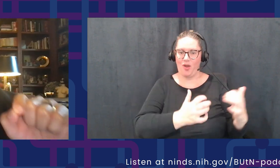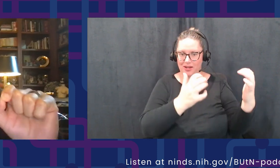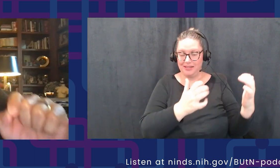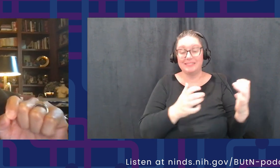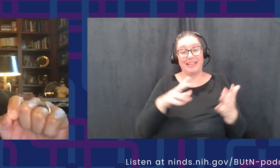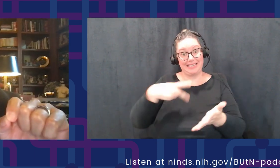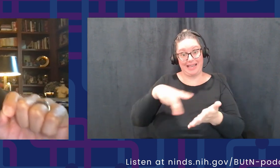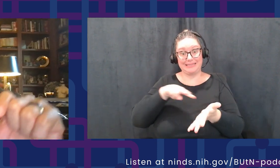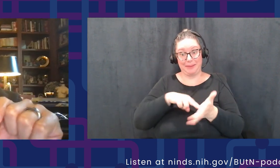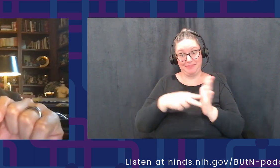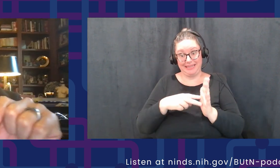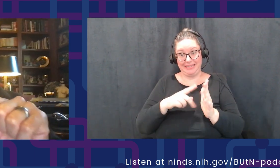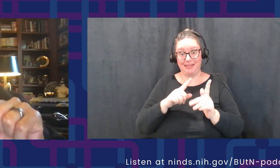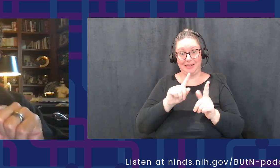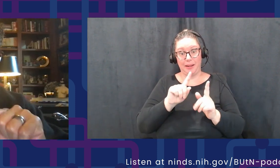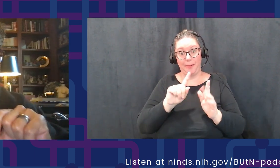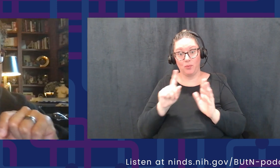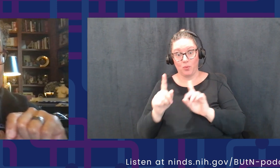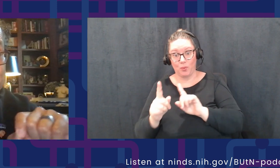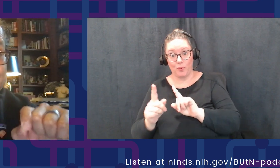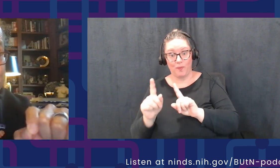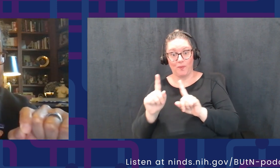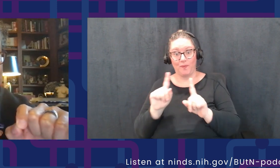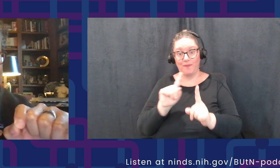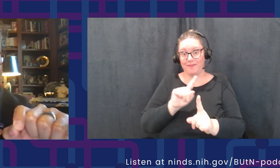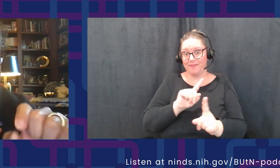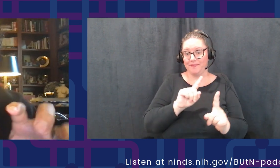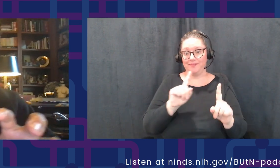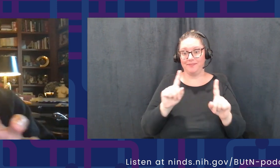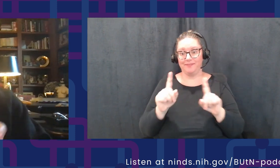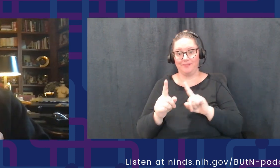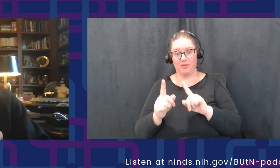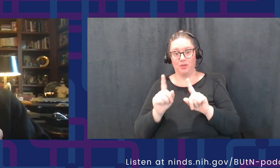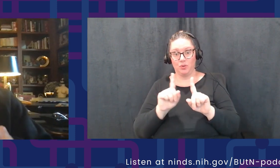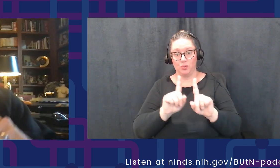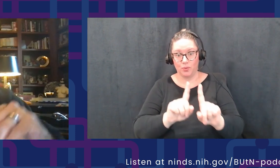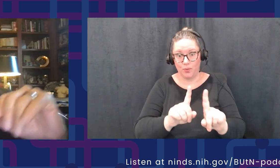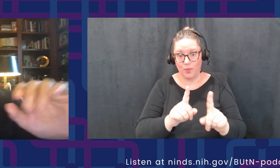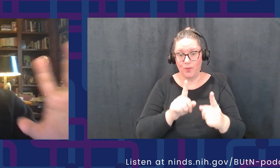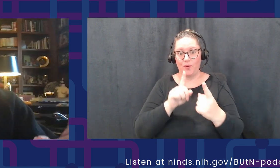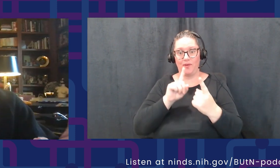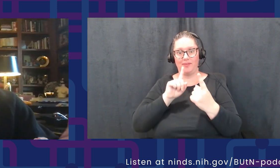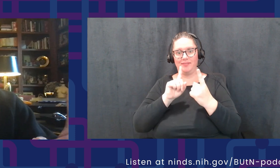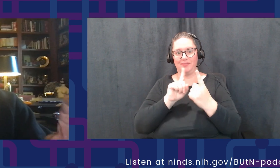And by dance I mean literally move around them, towards them, around the poster,